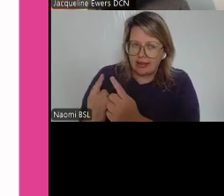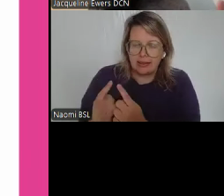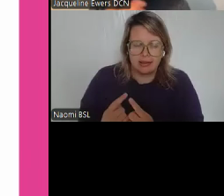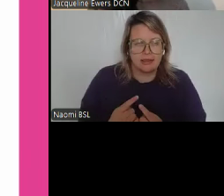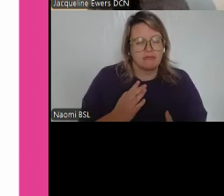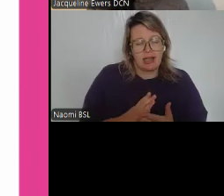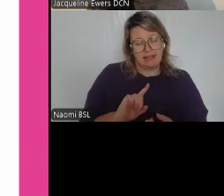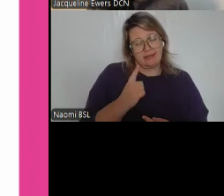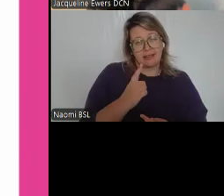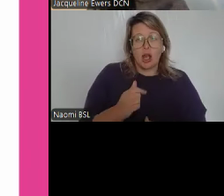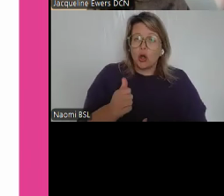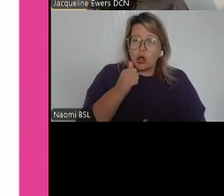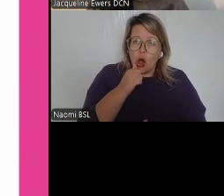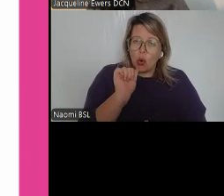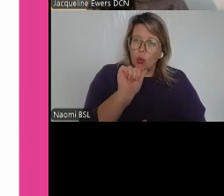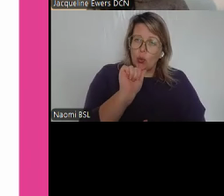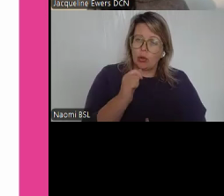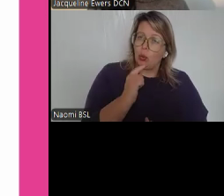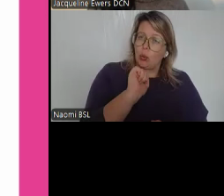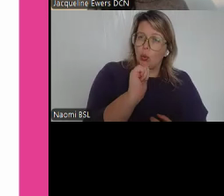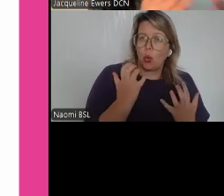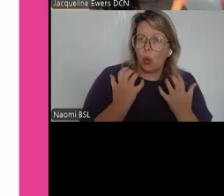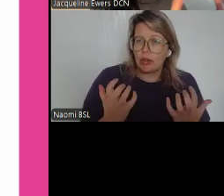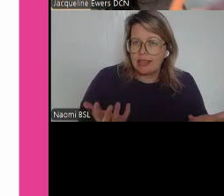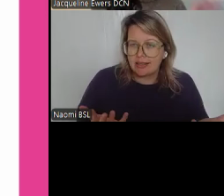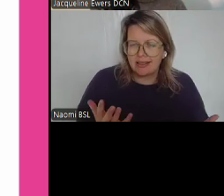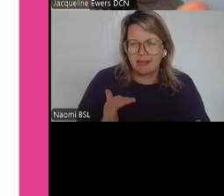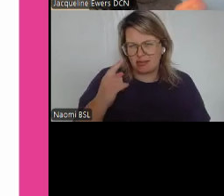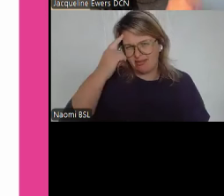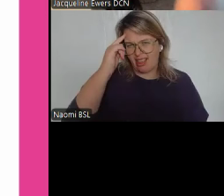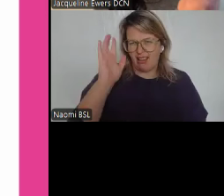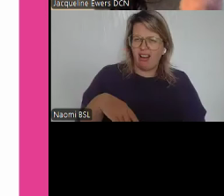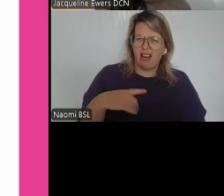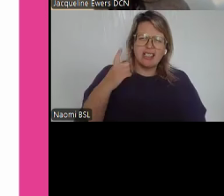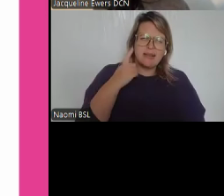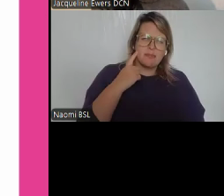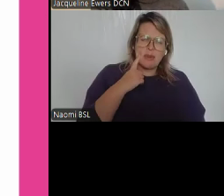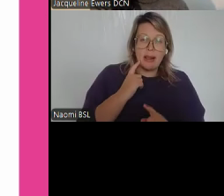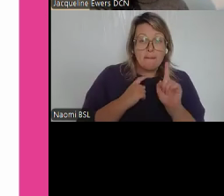This sounds really simple, but actually behind it is often quite a robust strategy.